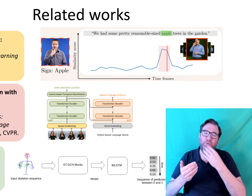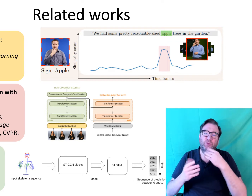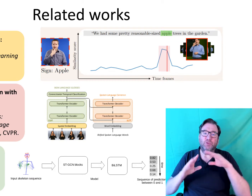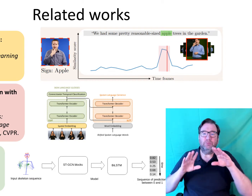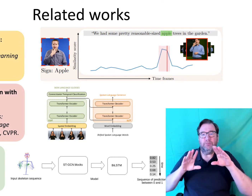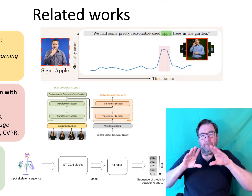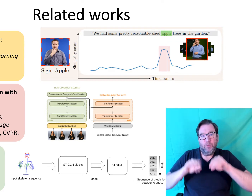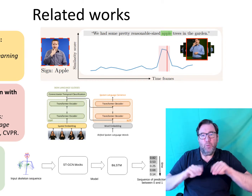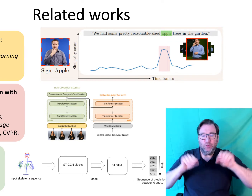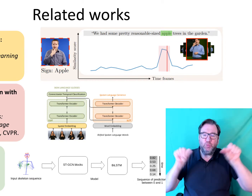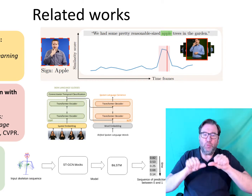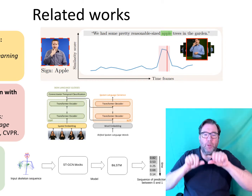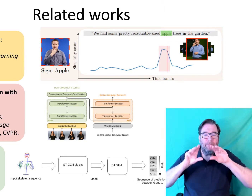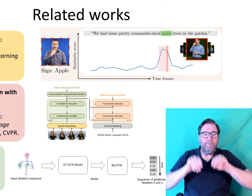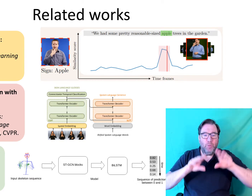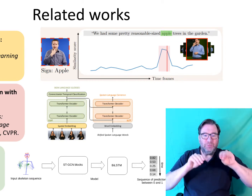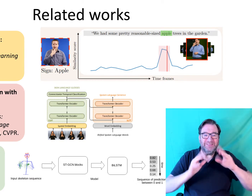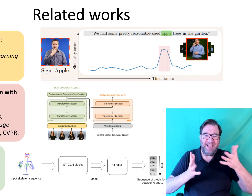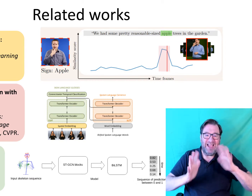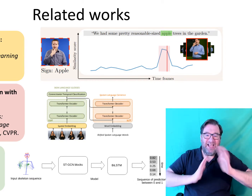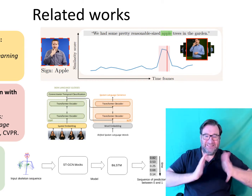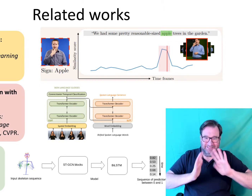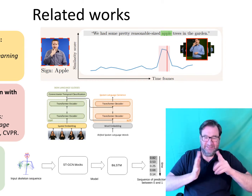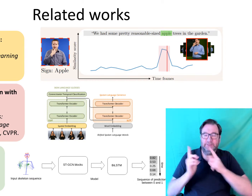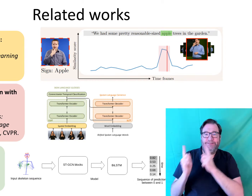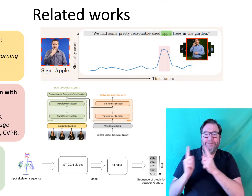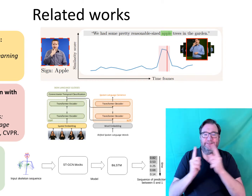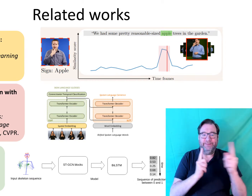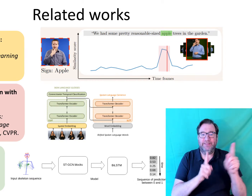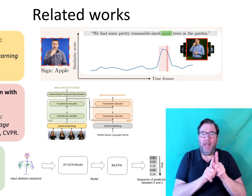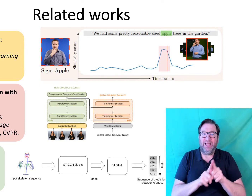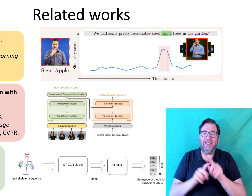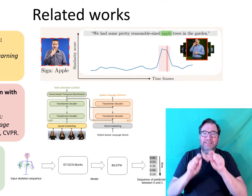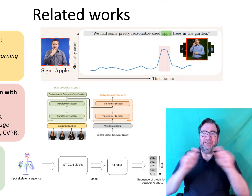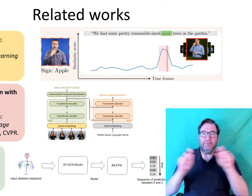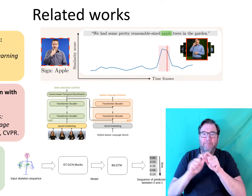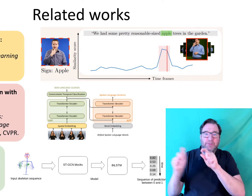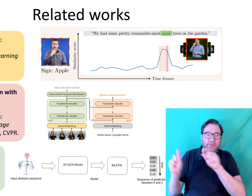short pauses in hand movements, to segment sign language into subtitle-units. Our work